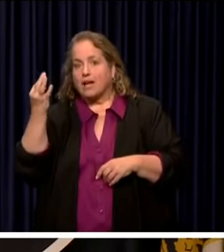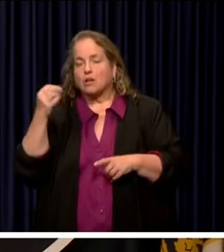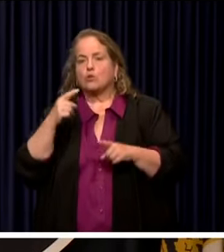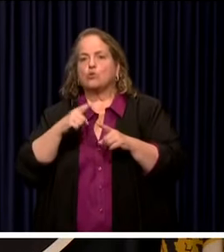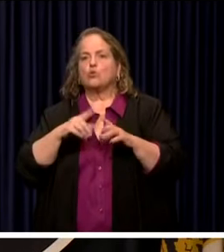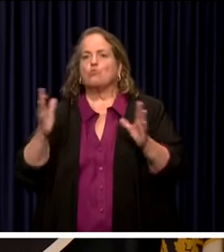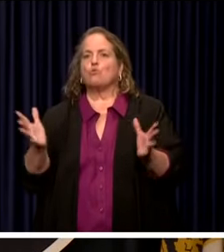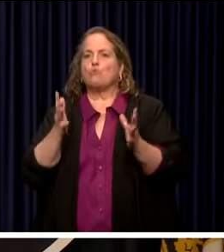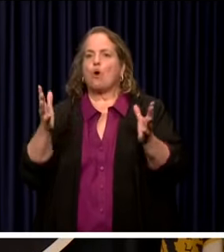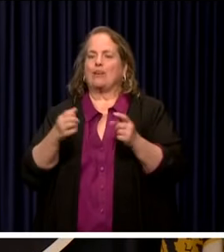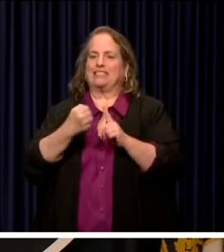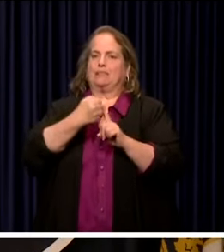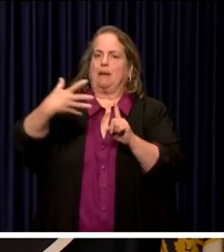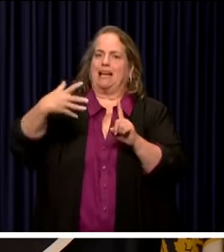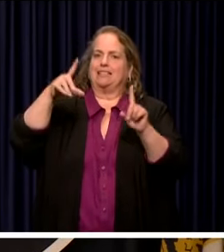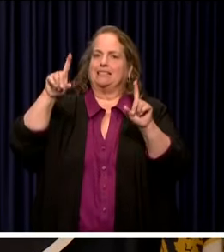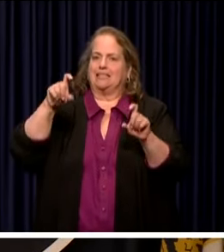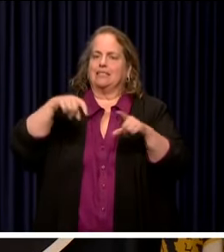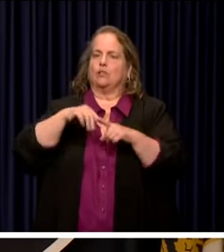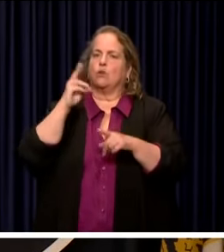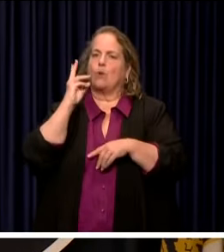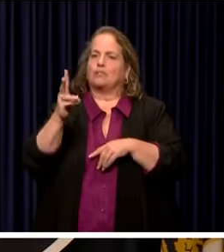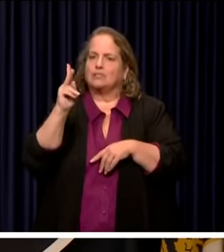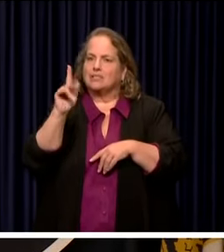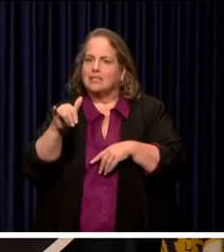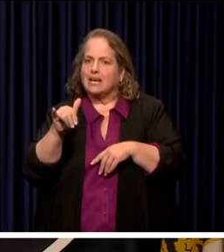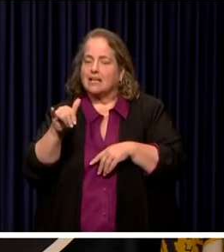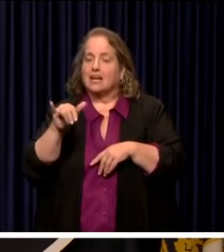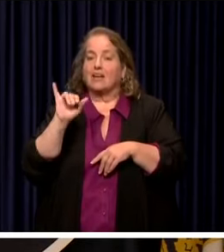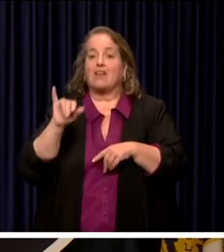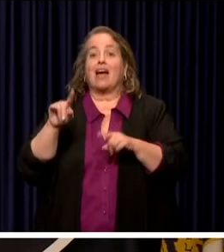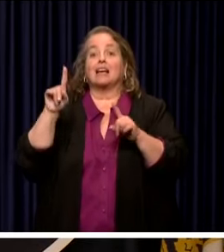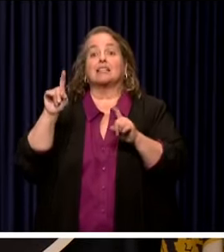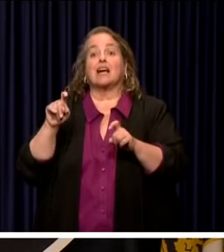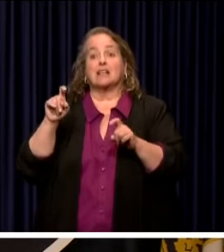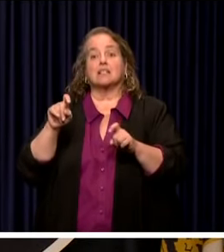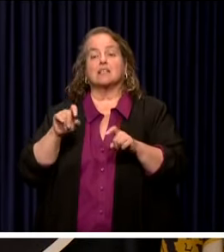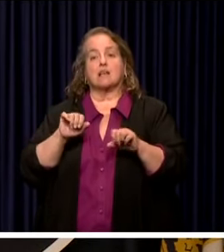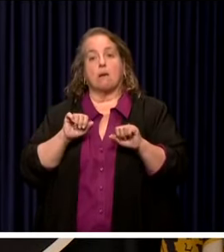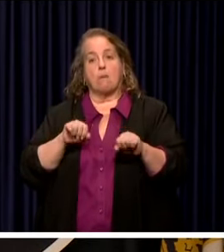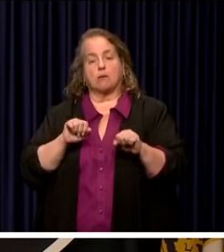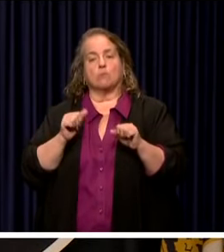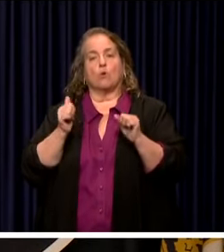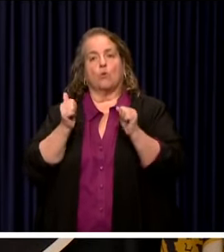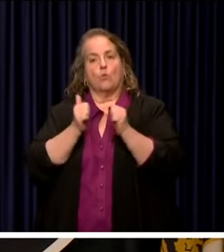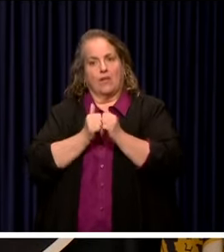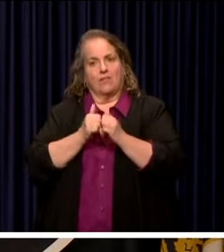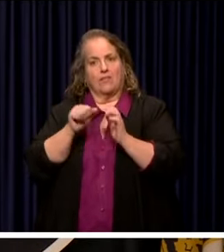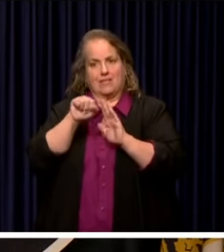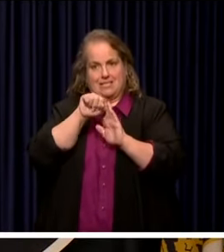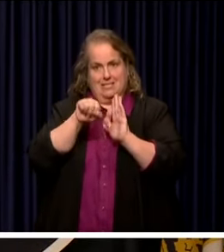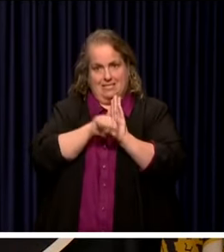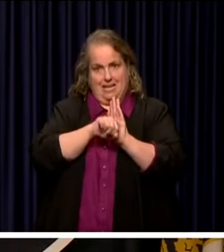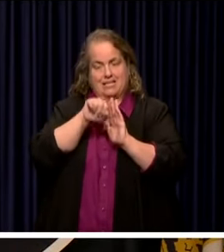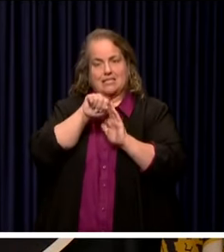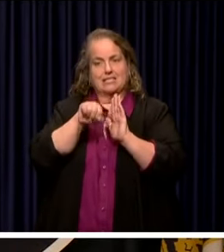PARTNERED WITH THE CHRISTIAN COUNTY HEALTH DEPARTMENT TO PROVIDE DRIVE-THROUGH TESTING ARE FOR UP TO 70 PEOPLE A DATE A